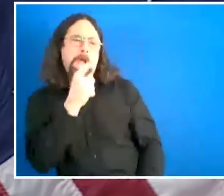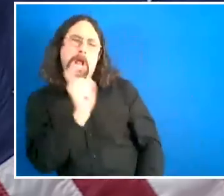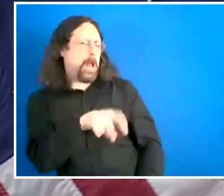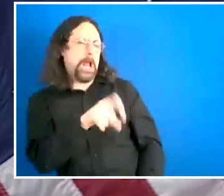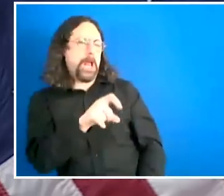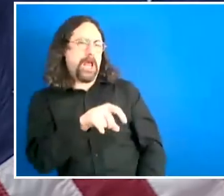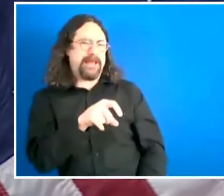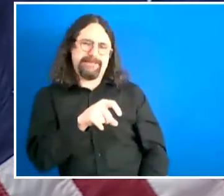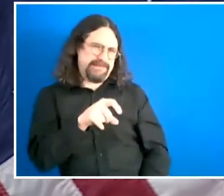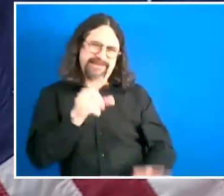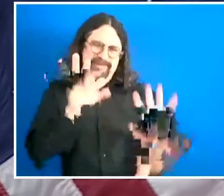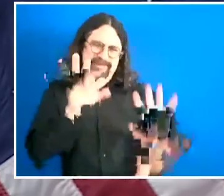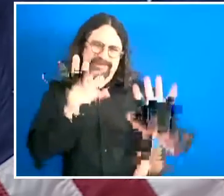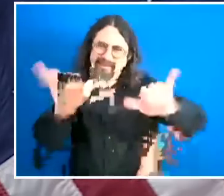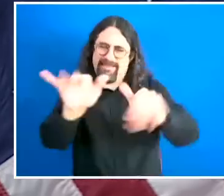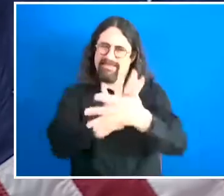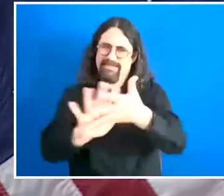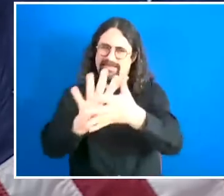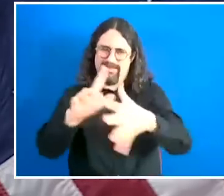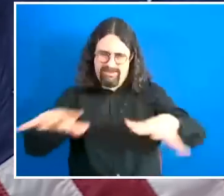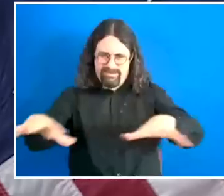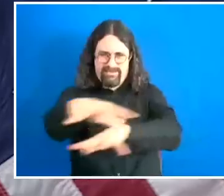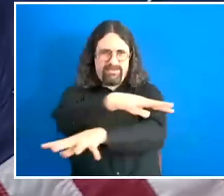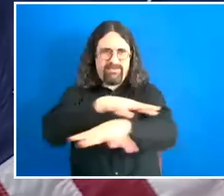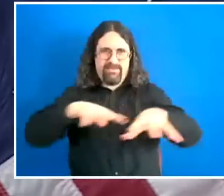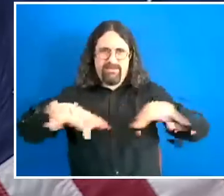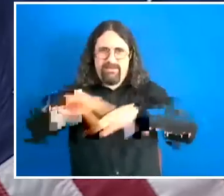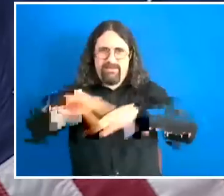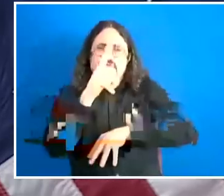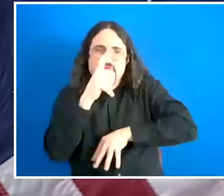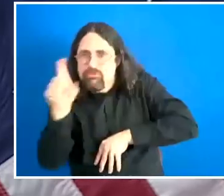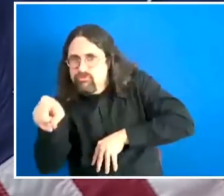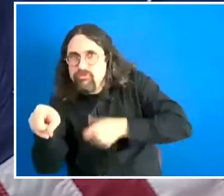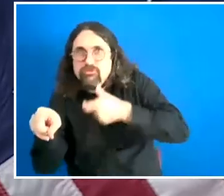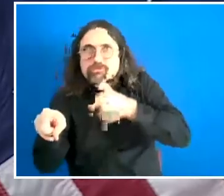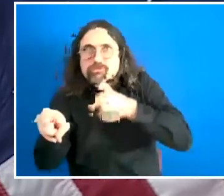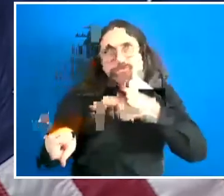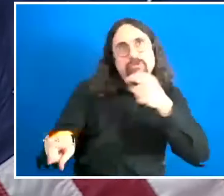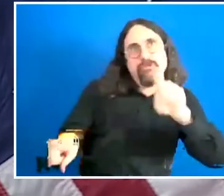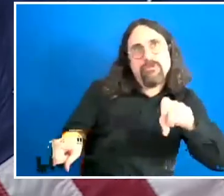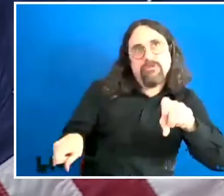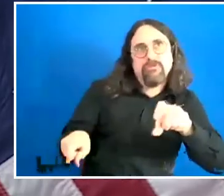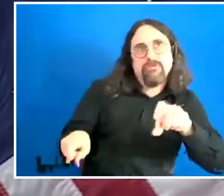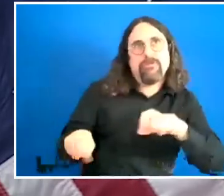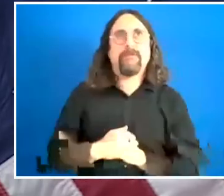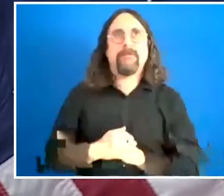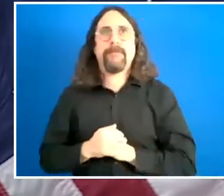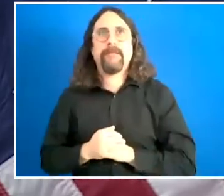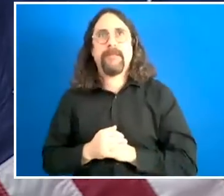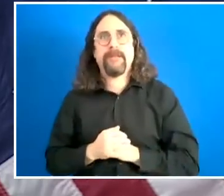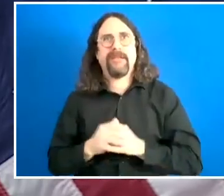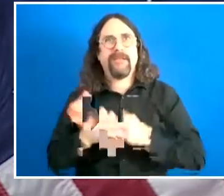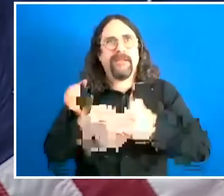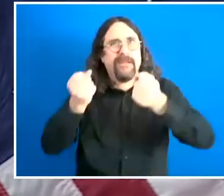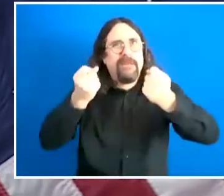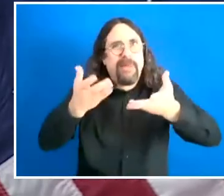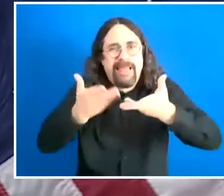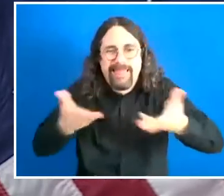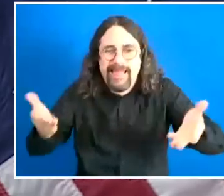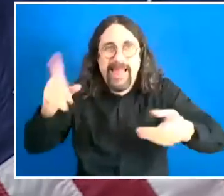YET HAE VTHE iPAD, WHATEVER IT IS, I THINK IT WILLTR SET OCHUT INTO THE SUMMER. THERE'S GOING TO BE FFDIEENRT OPTIONS FOR PARENTS BUT I THKIN ONE TIHNG WE CAN ASSUME IS